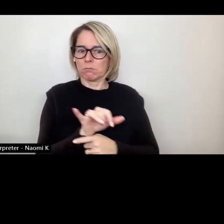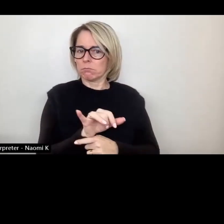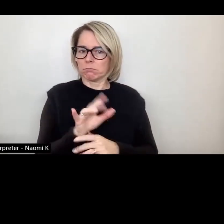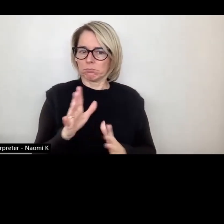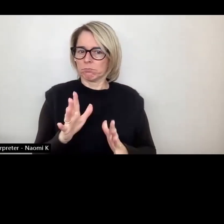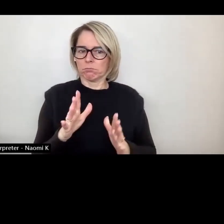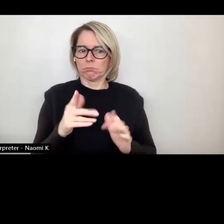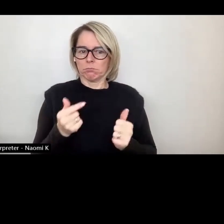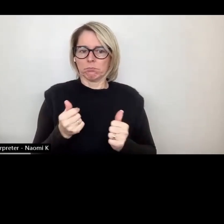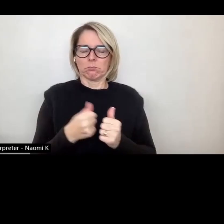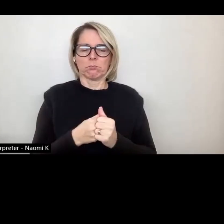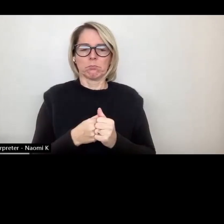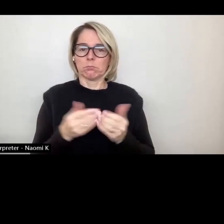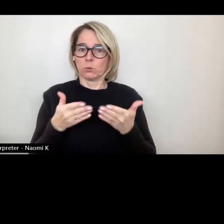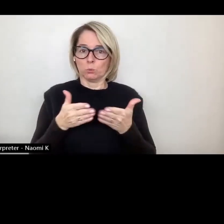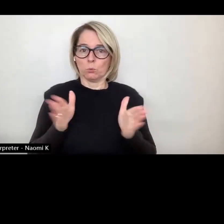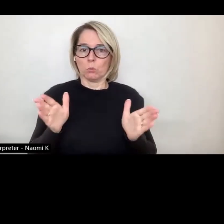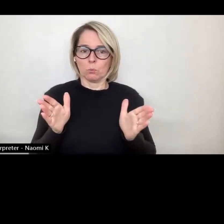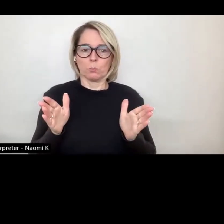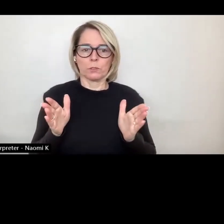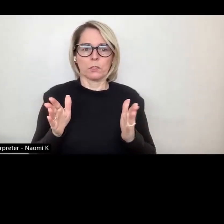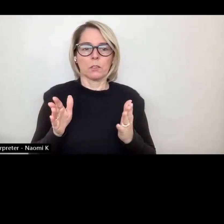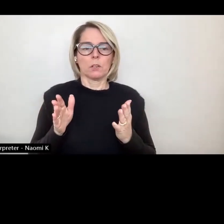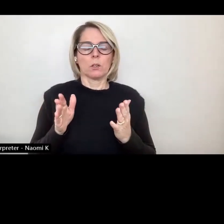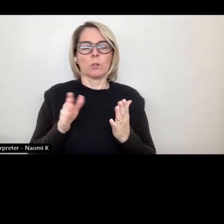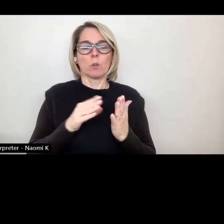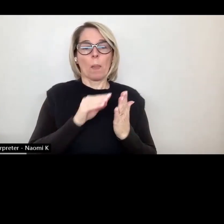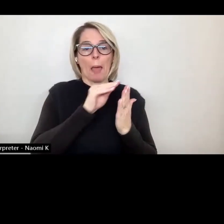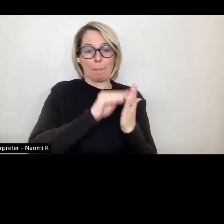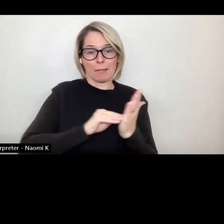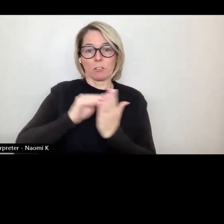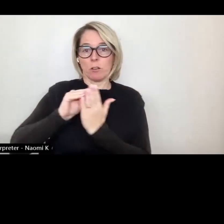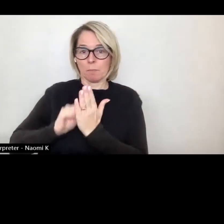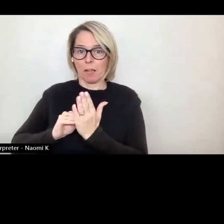Each of those applications would be assessed on its merits